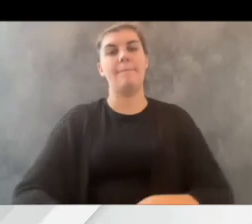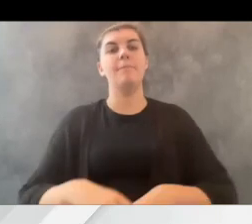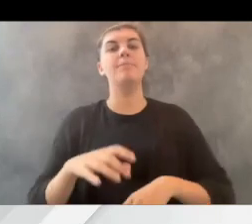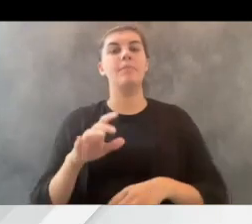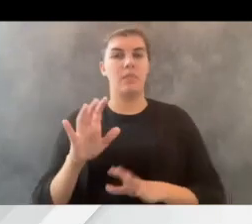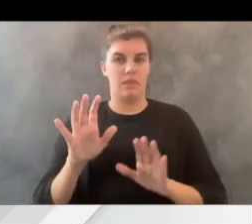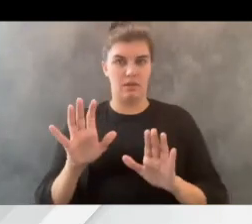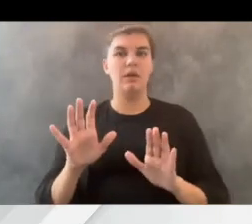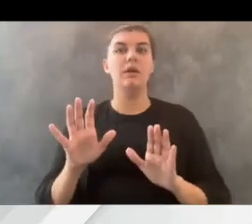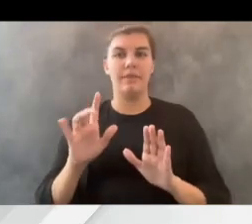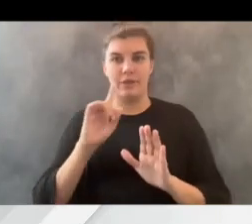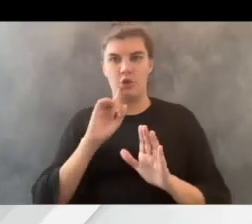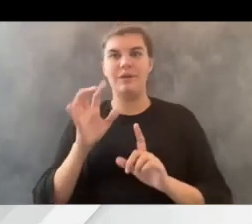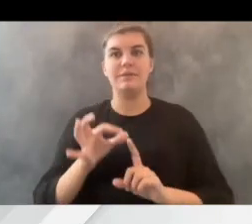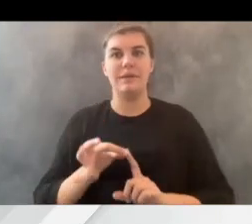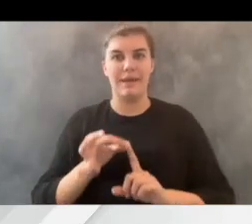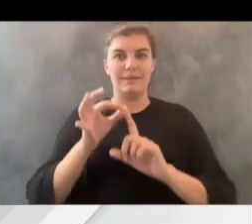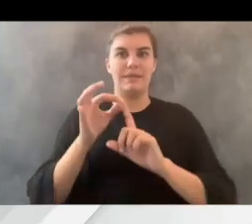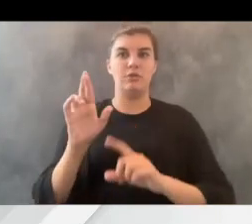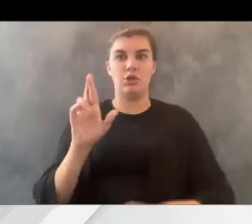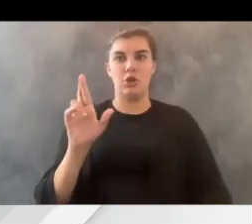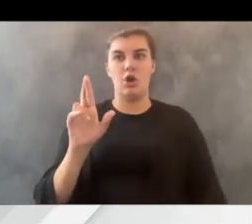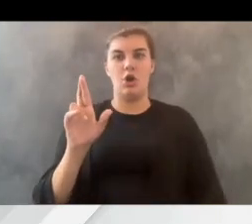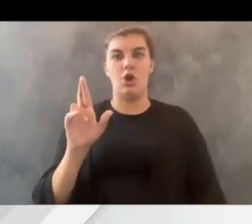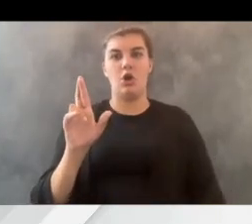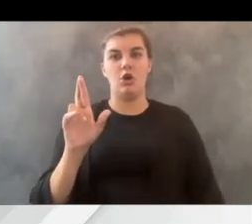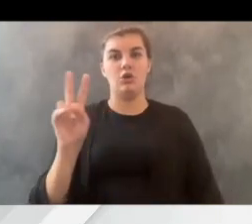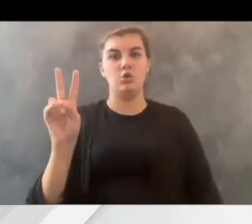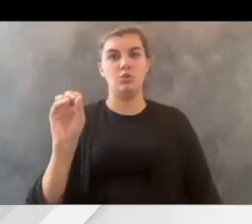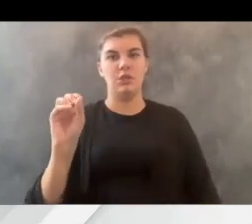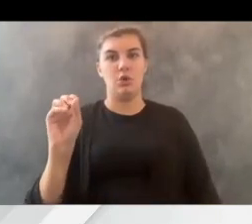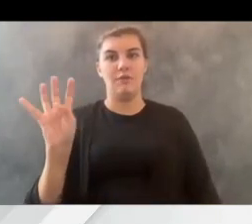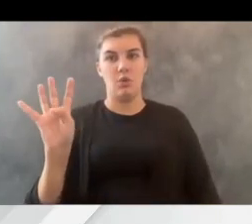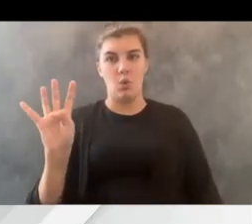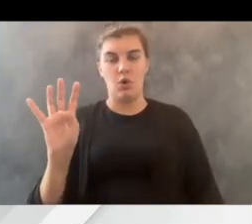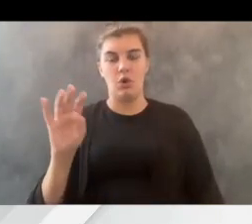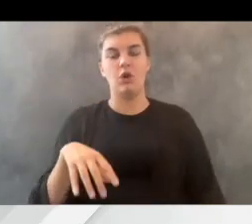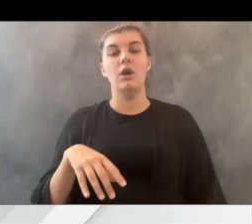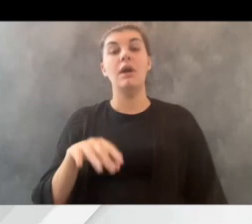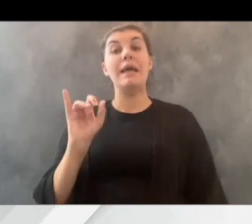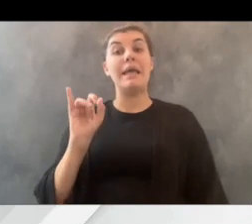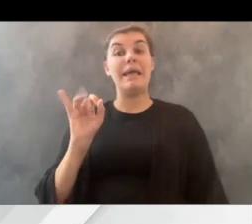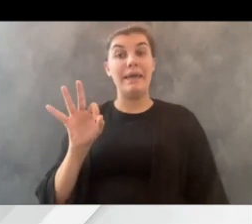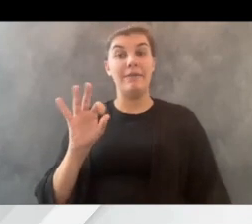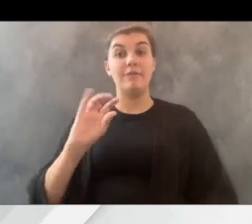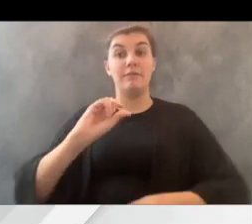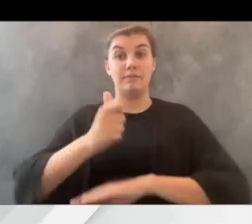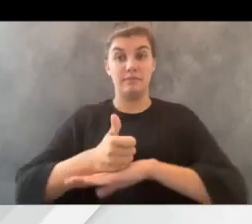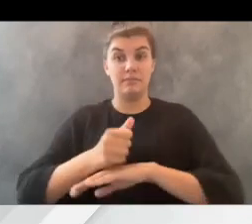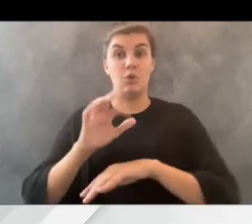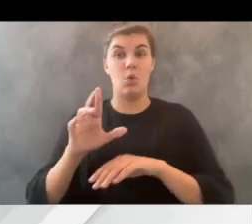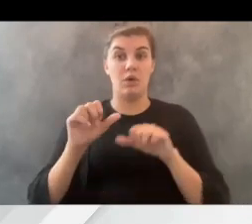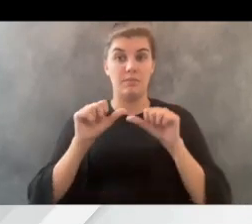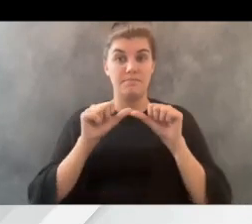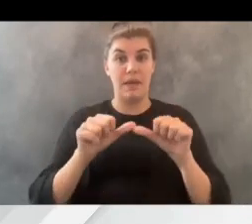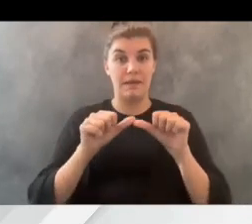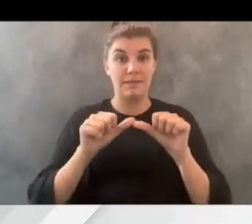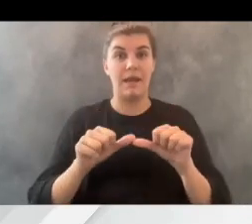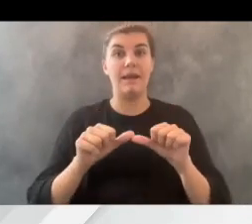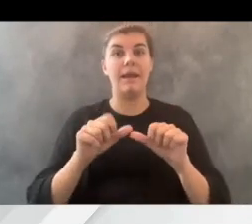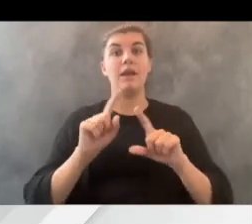exception at R204 and that is, if establishing or maintaining an alternate pedestrian access